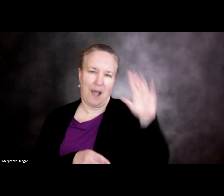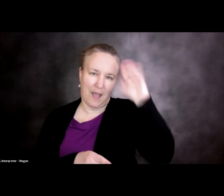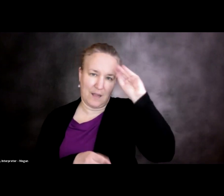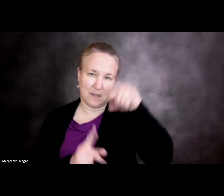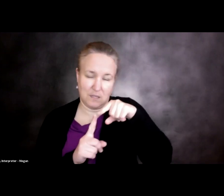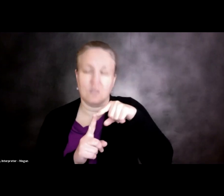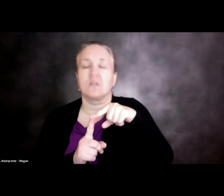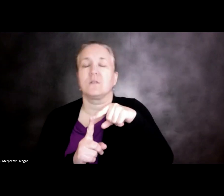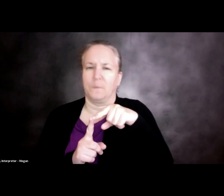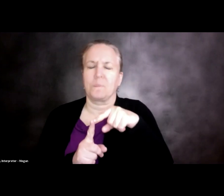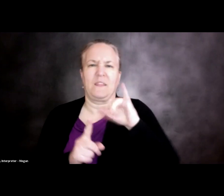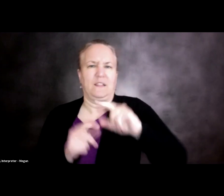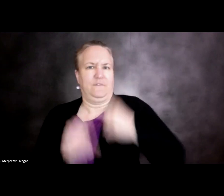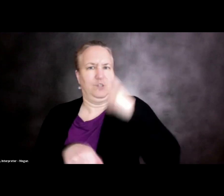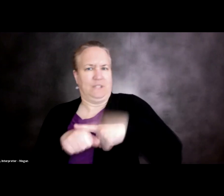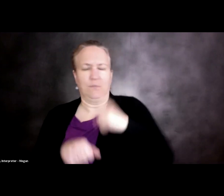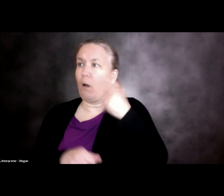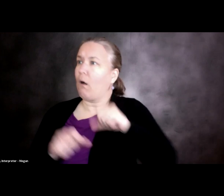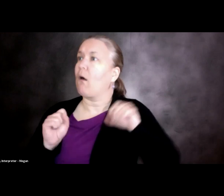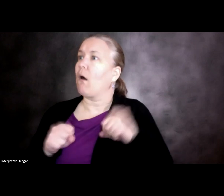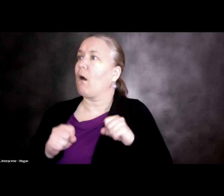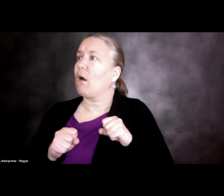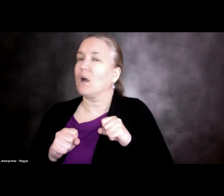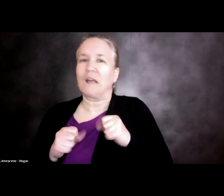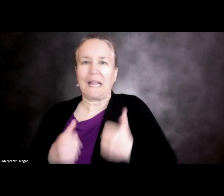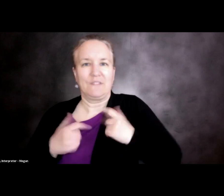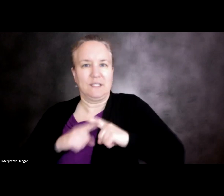first grasps the possibility of living otherwise.